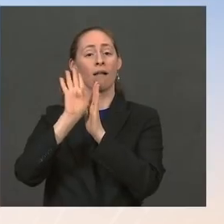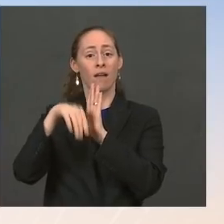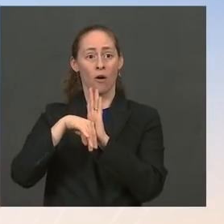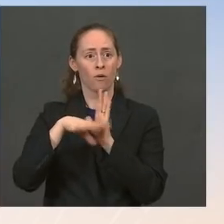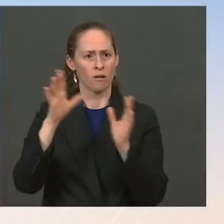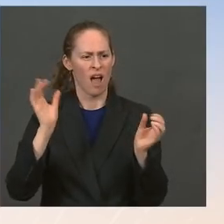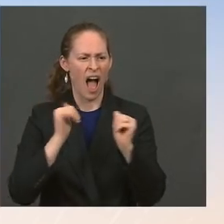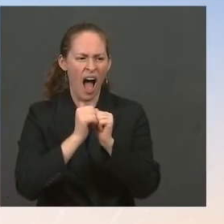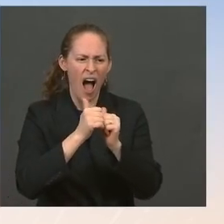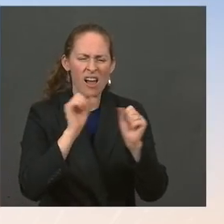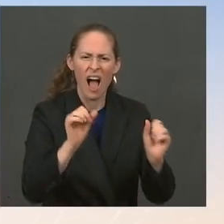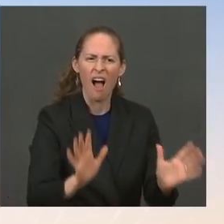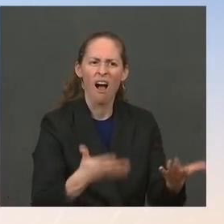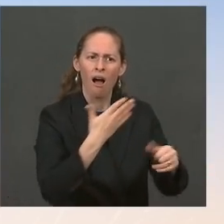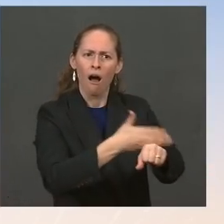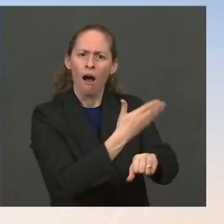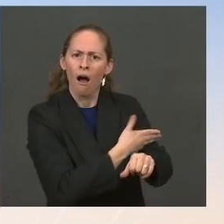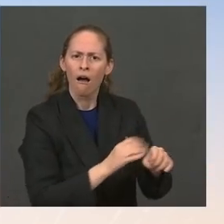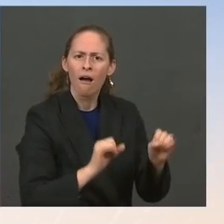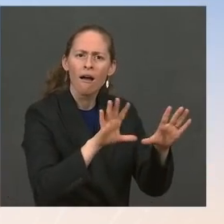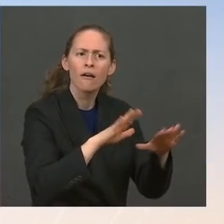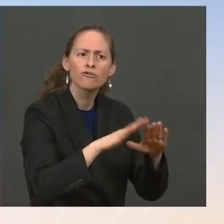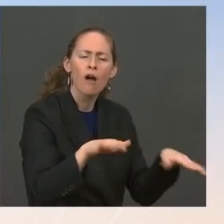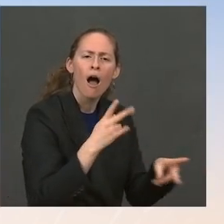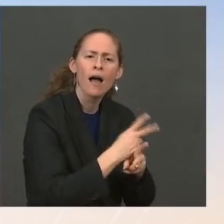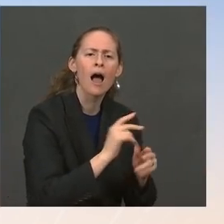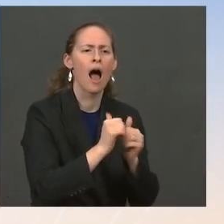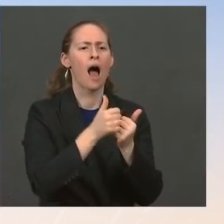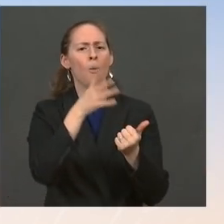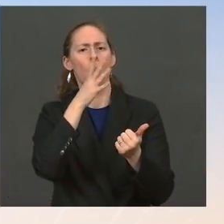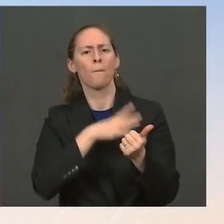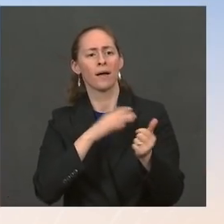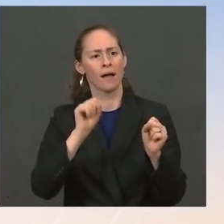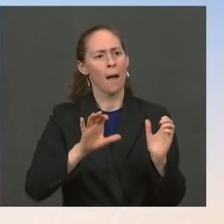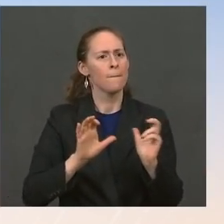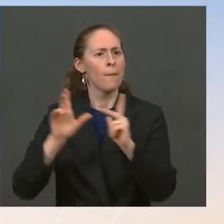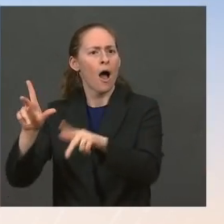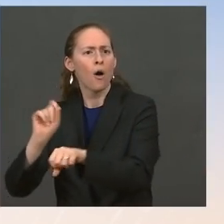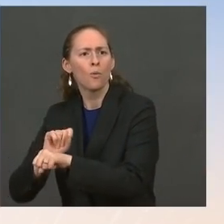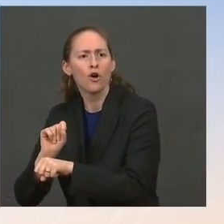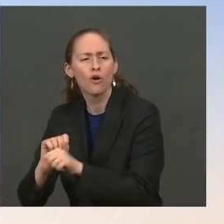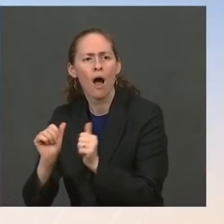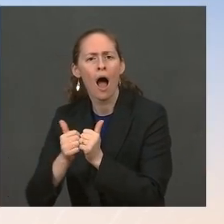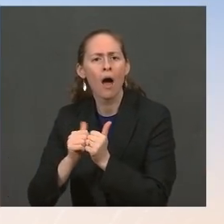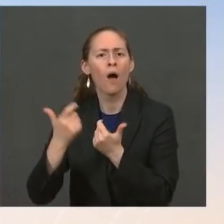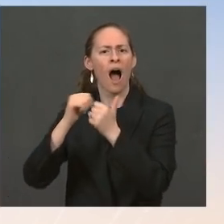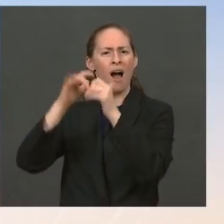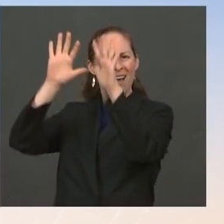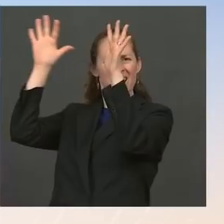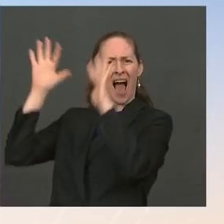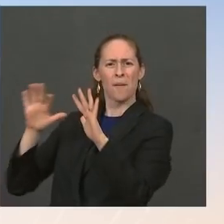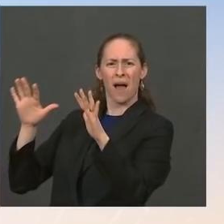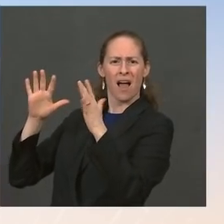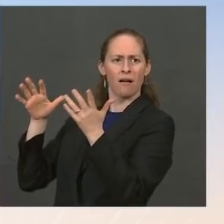to bring more women into the workforce, to protect our climate, and that -- for generations to come. That, in our view,